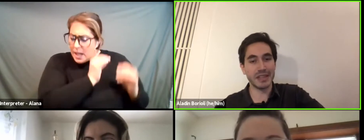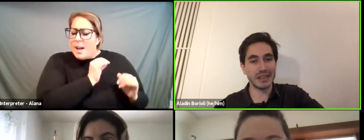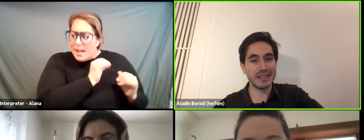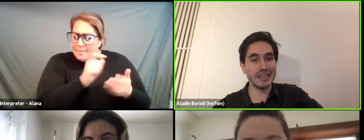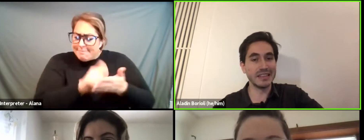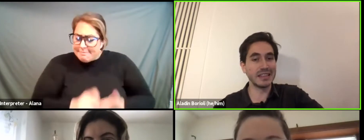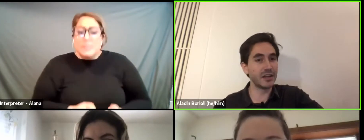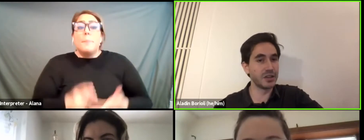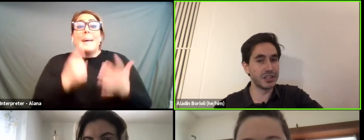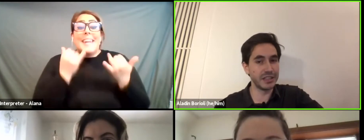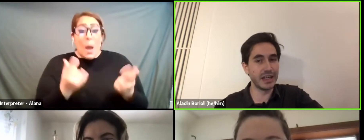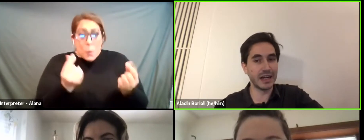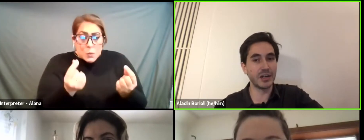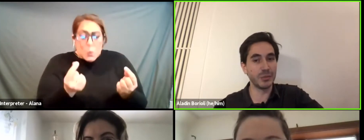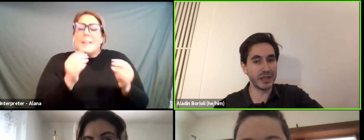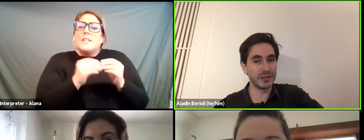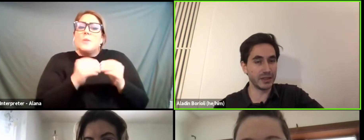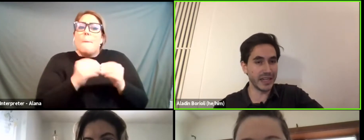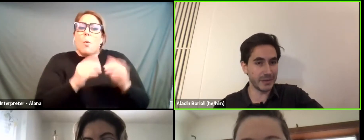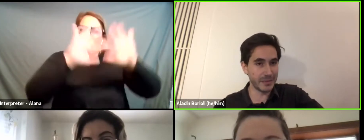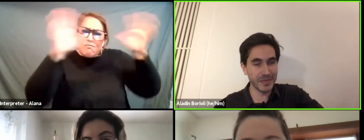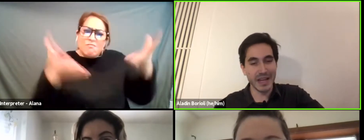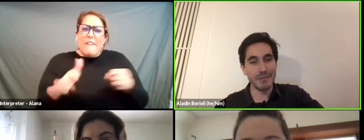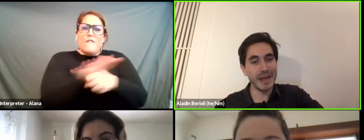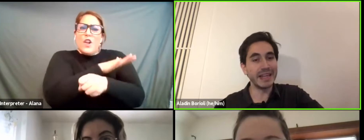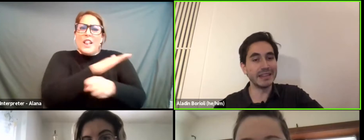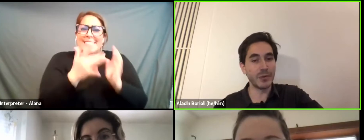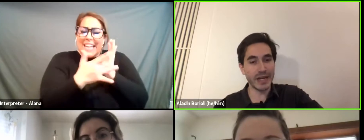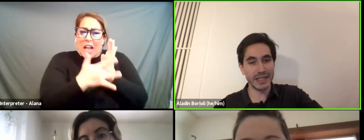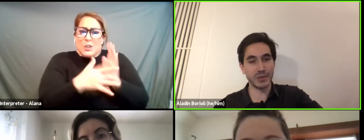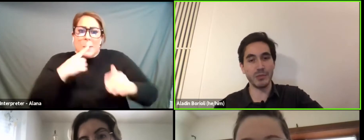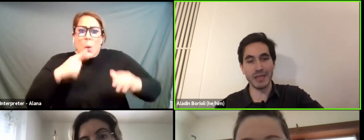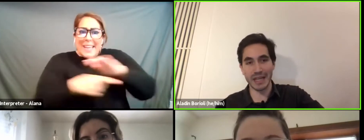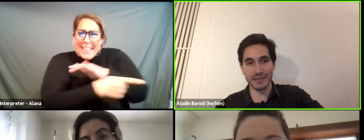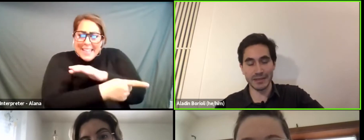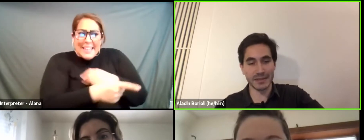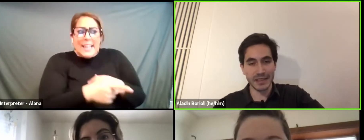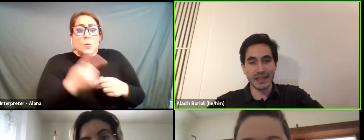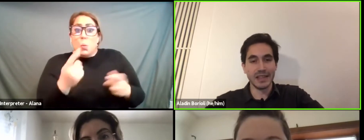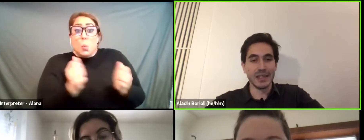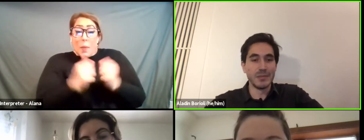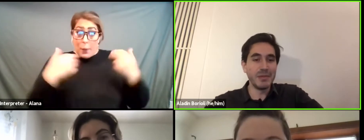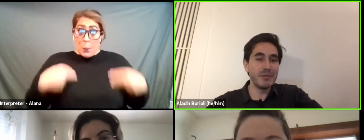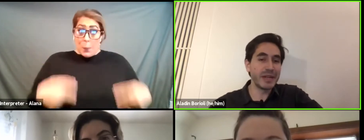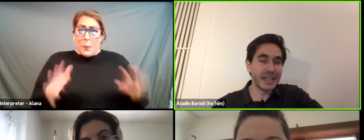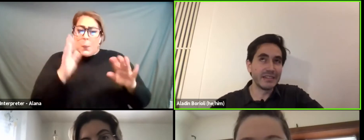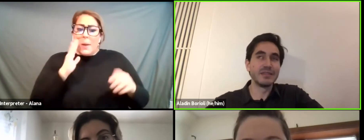and sensing technology coming into the game and making their way into our beehives. Maybe we can